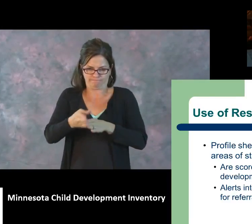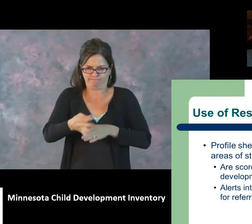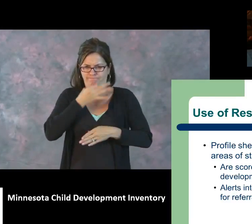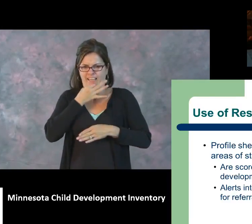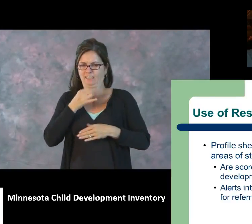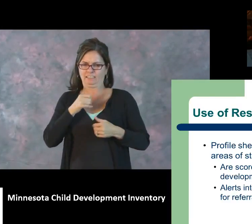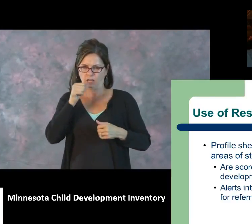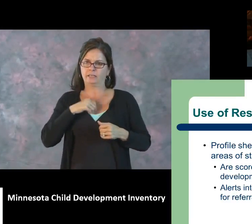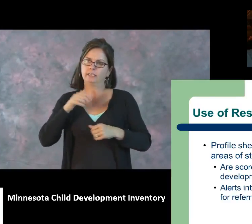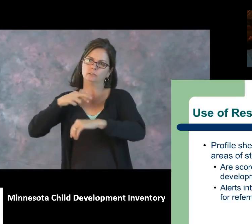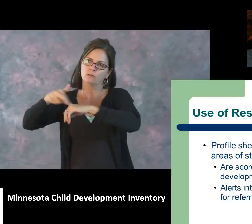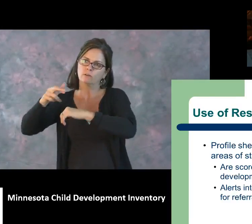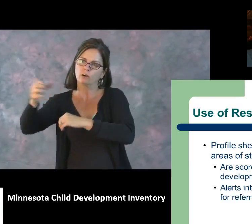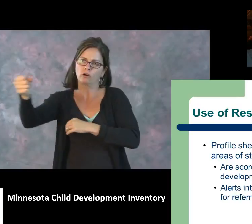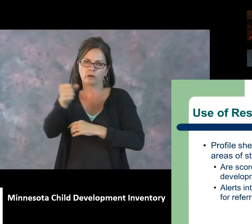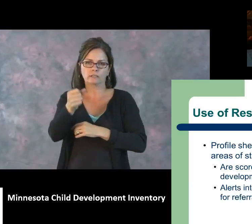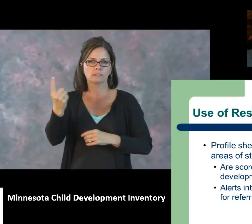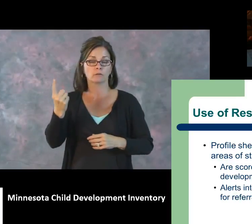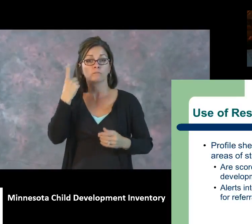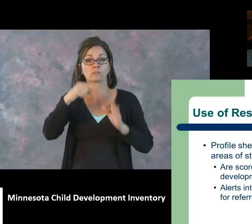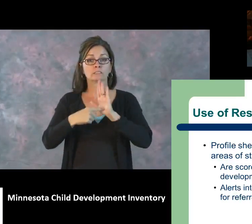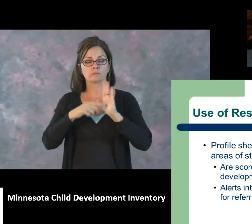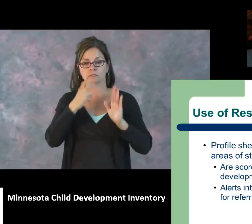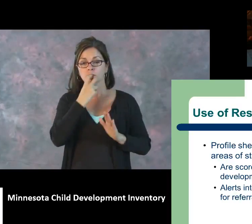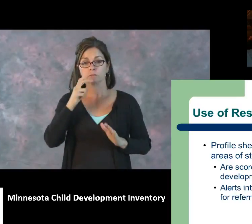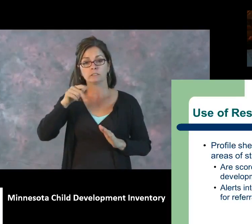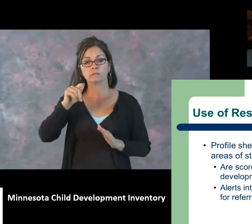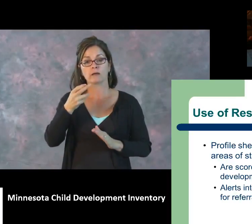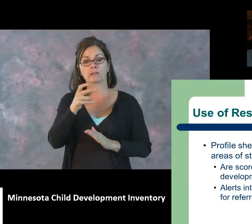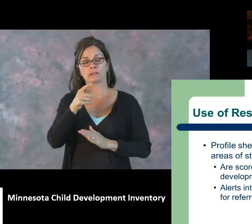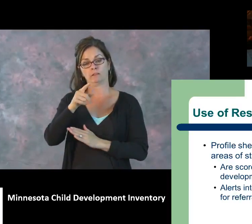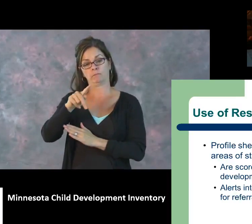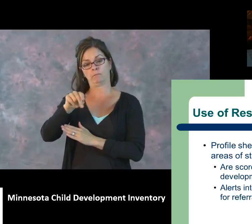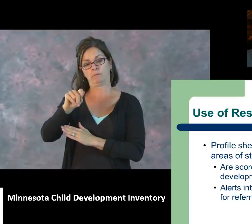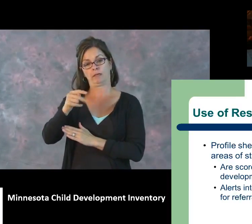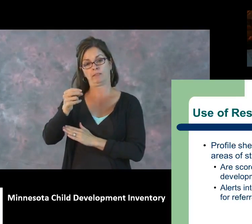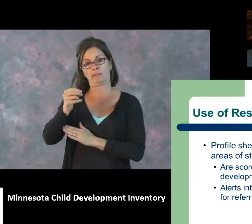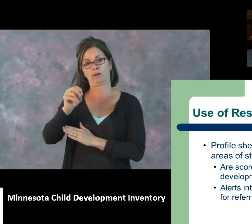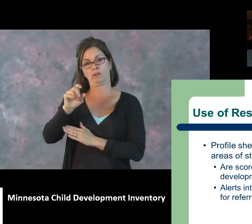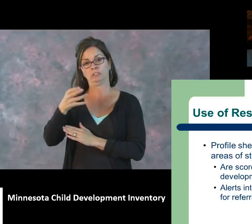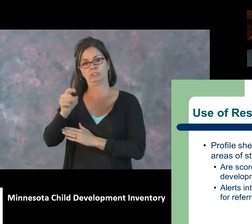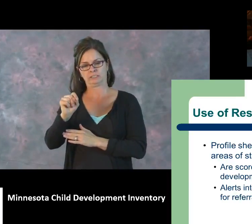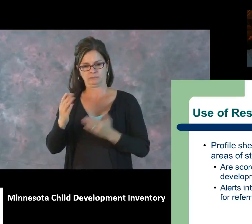the speech pathologist may see, that a referral is warranted either to occupational therapy